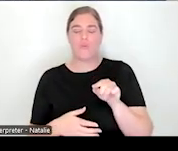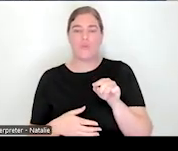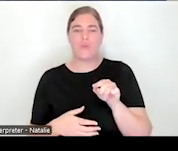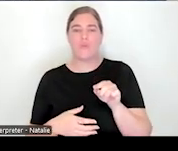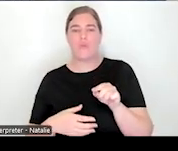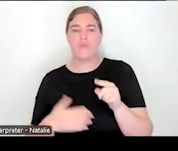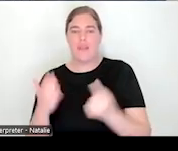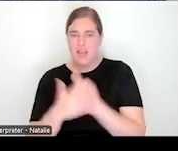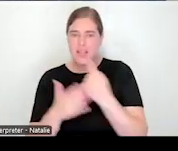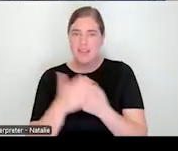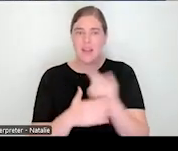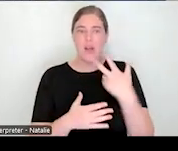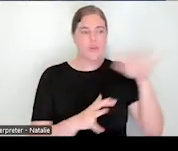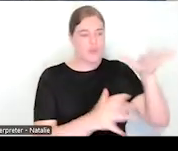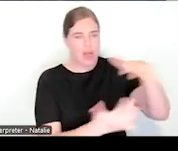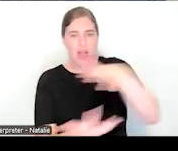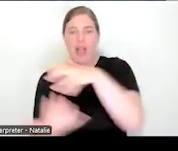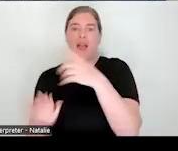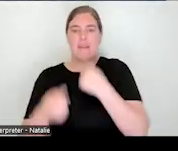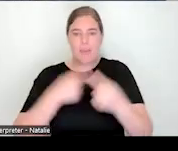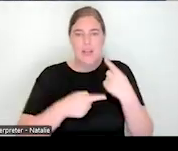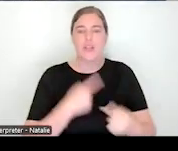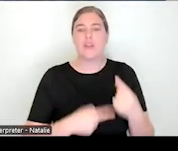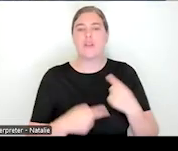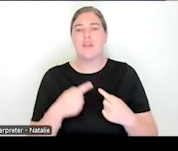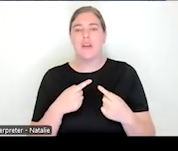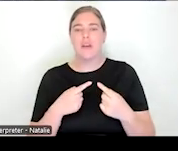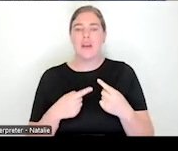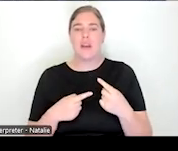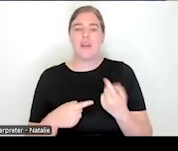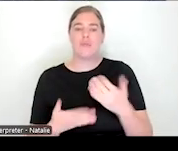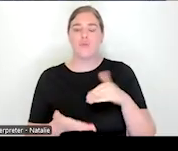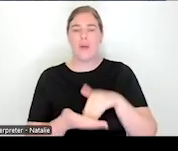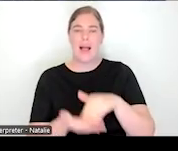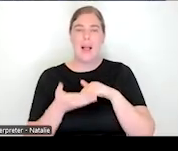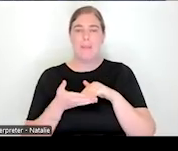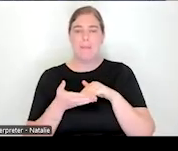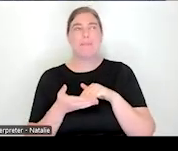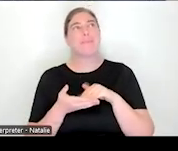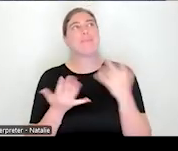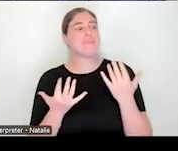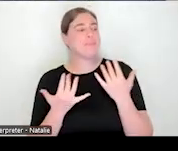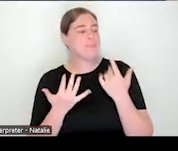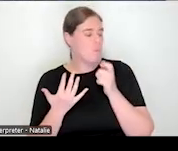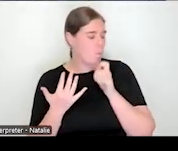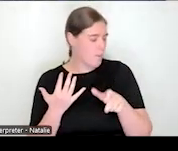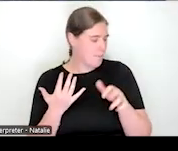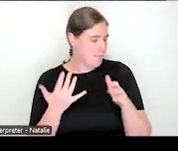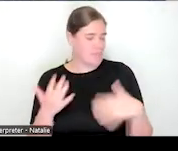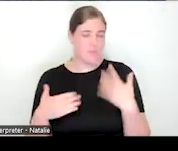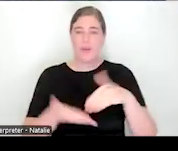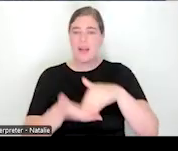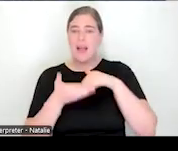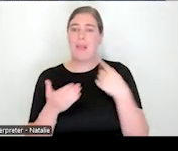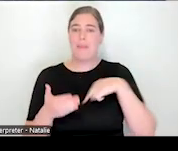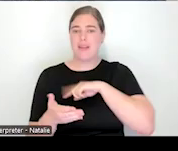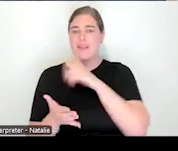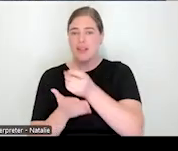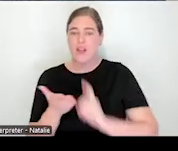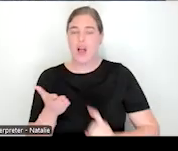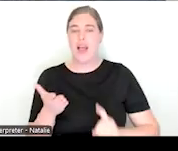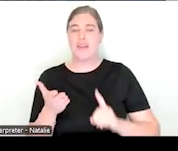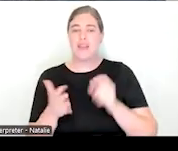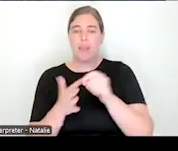what we hear from the sessions to help what is the word? To help design the pilot of the grant,